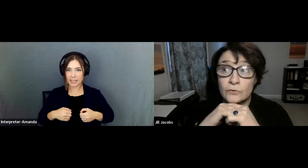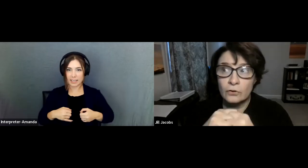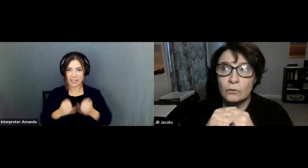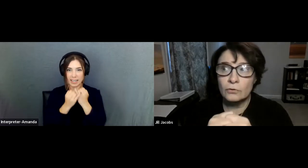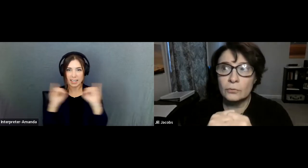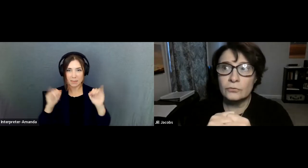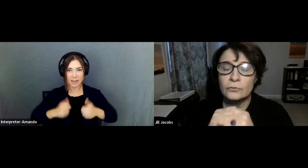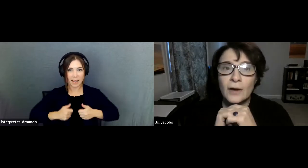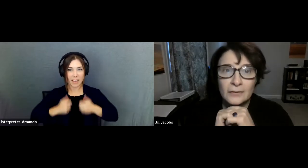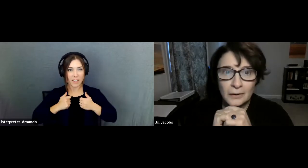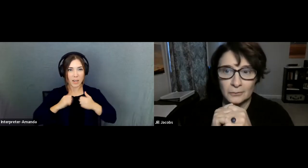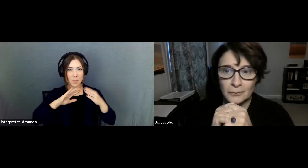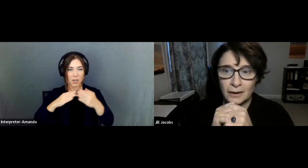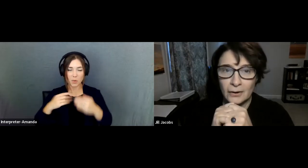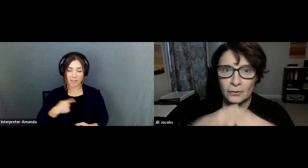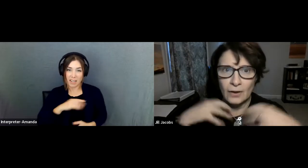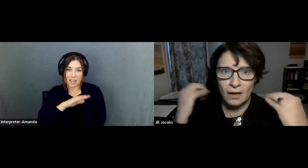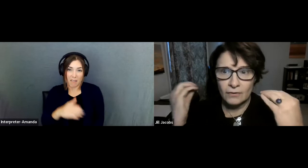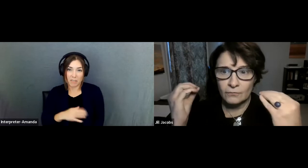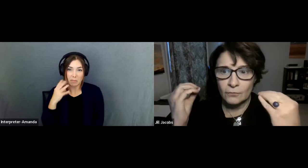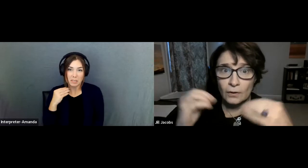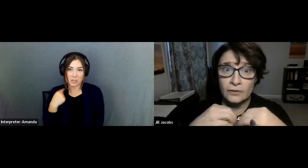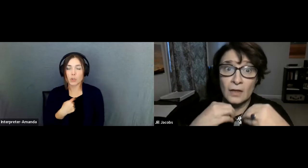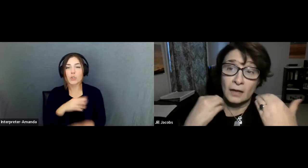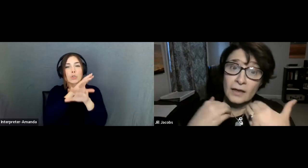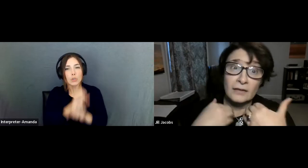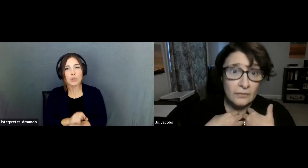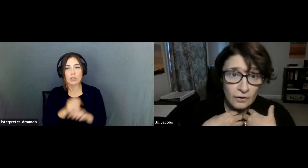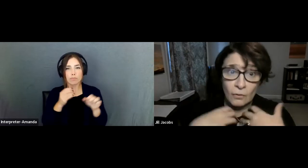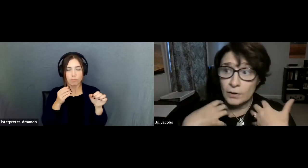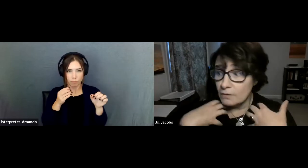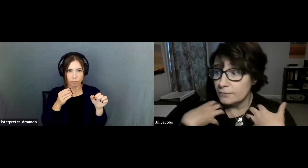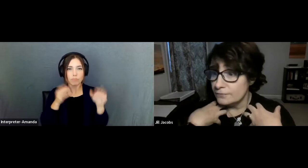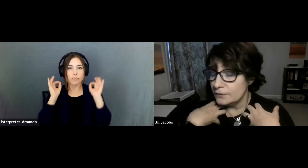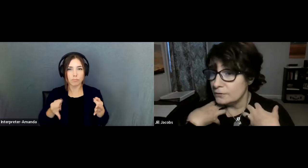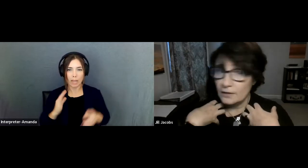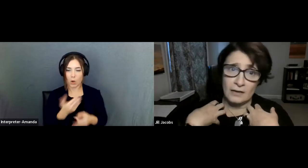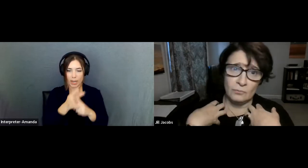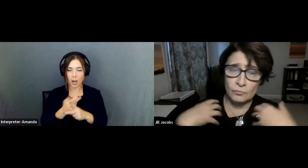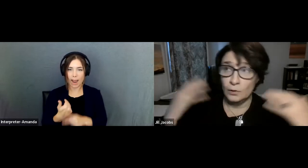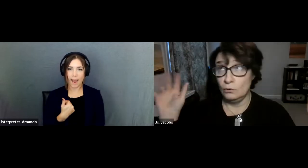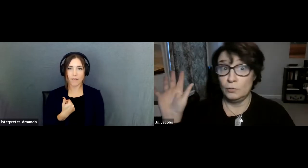We're so used to directing our own care and yes, I know we often feel in IL movement numbered